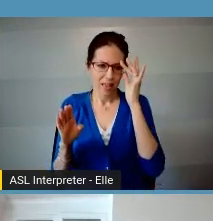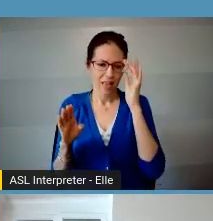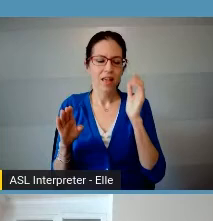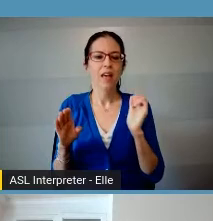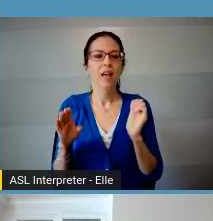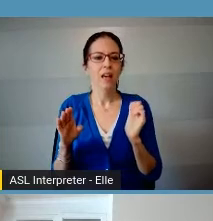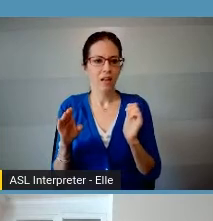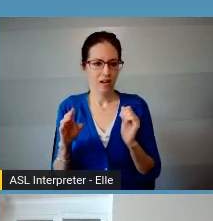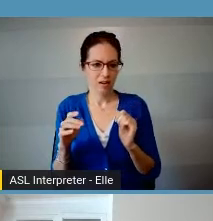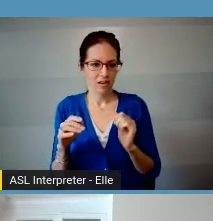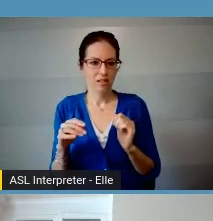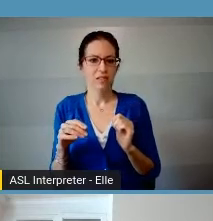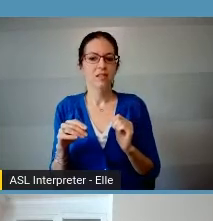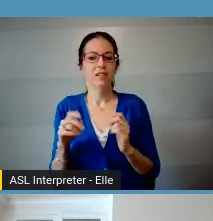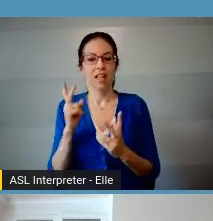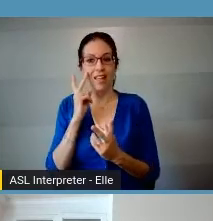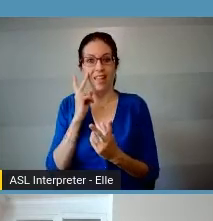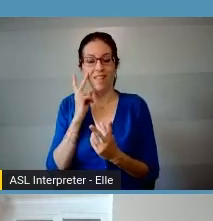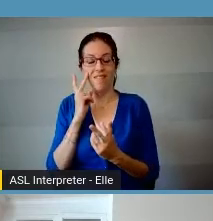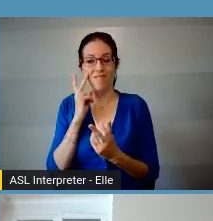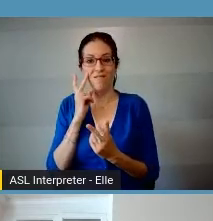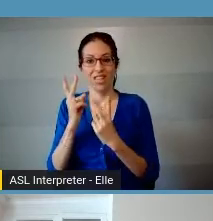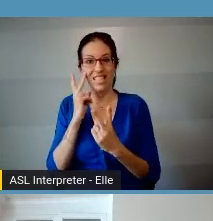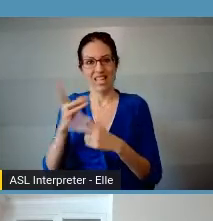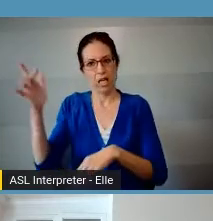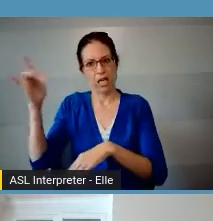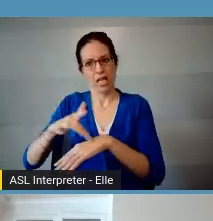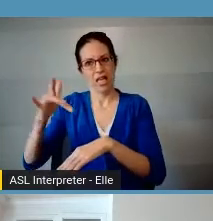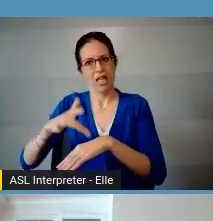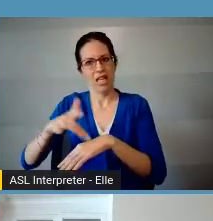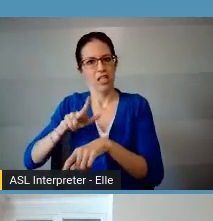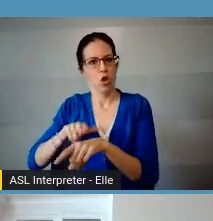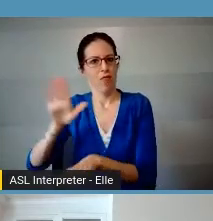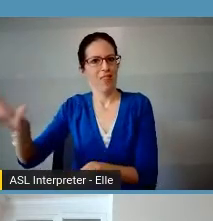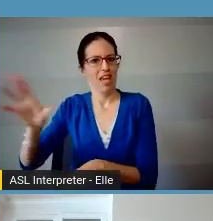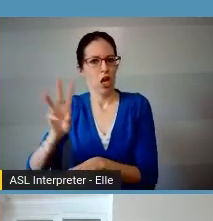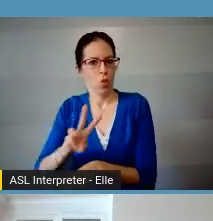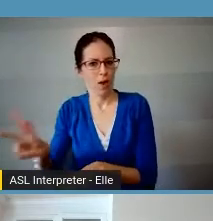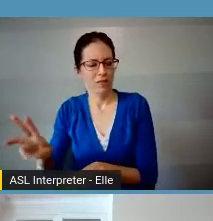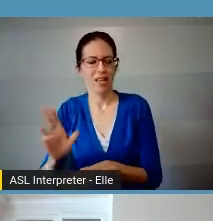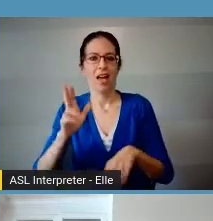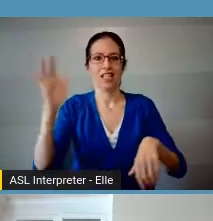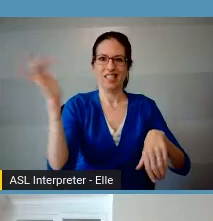both their site and our site had been very positive. And they reported to us that of